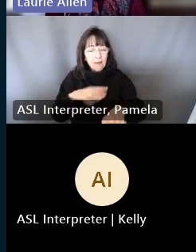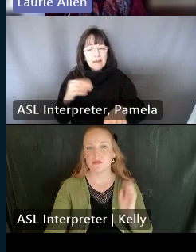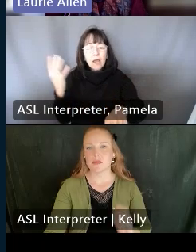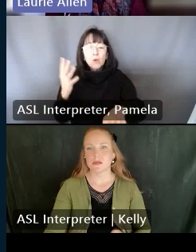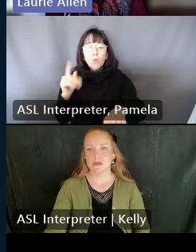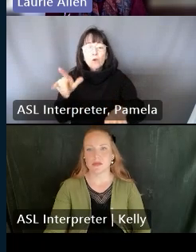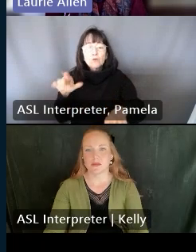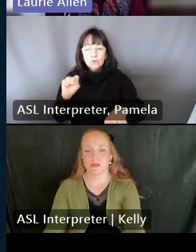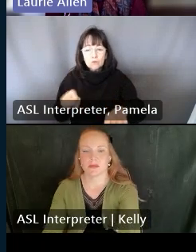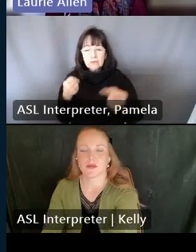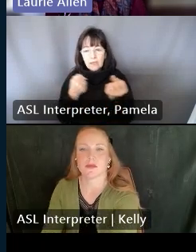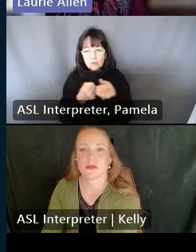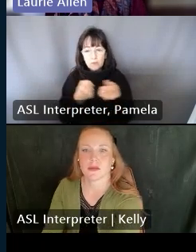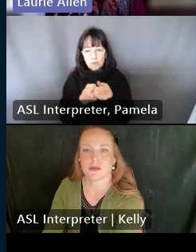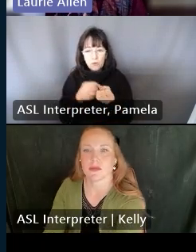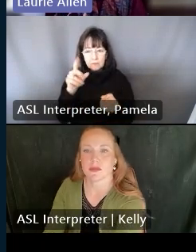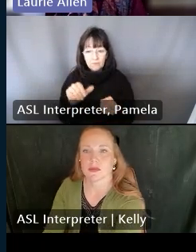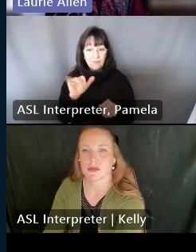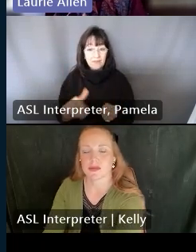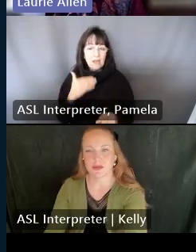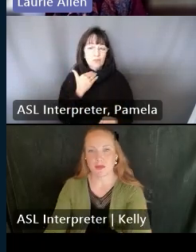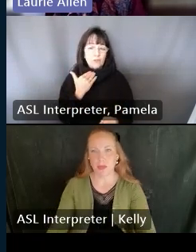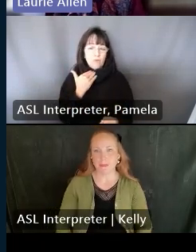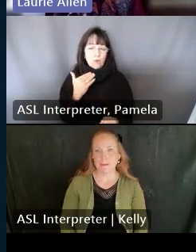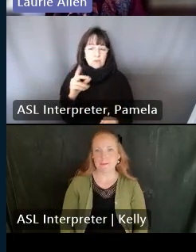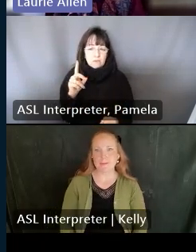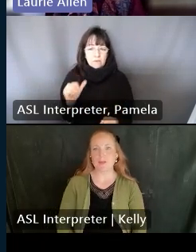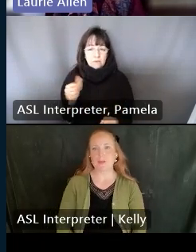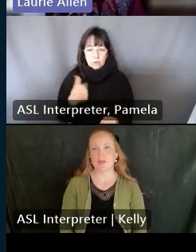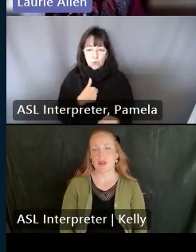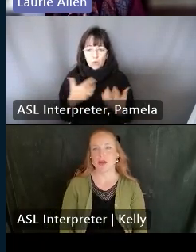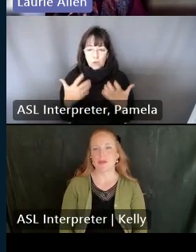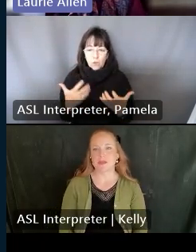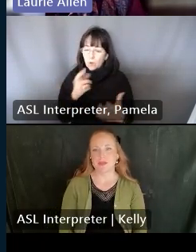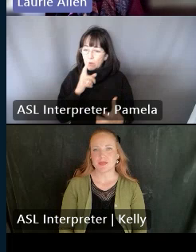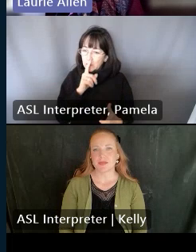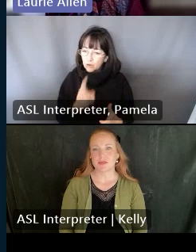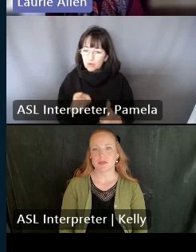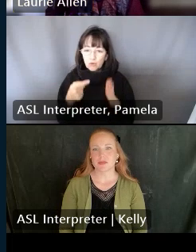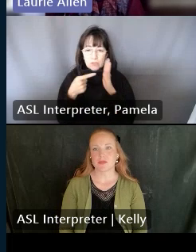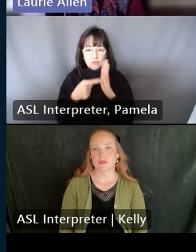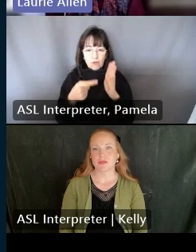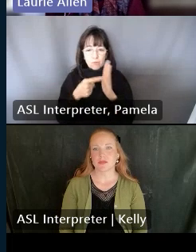That's the voice of disability we want to ensure is represented in the model; but,